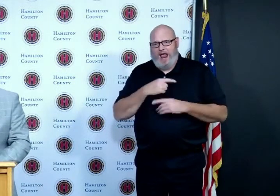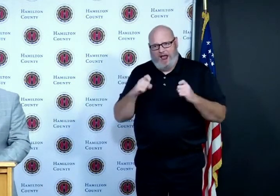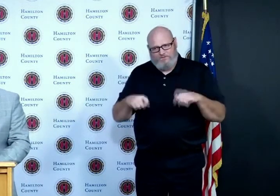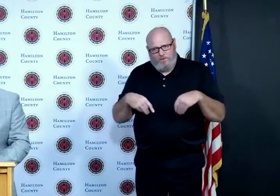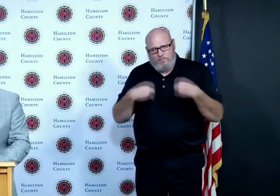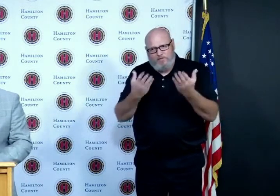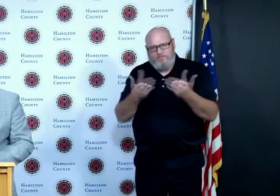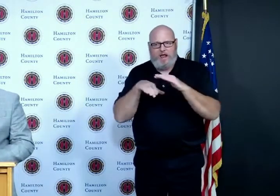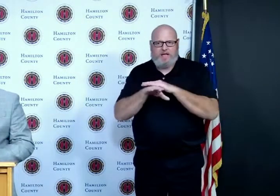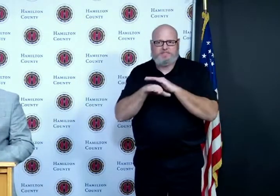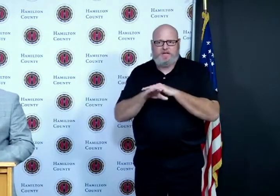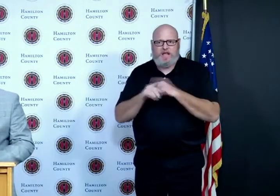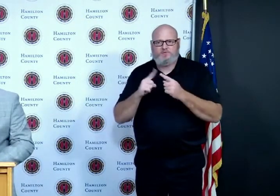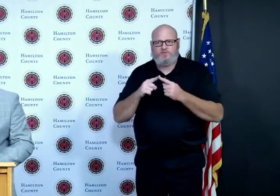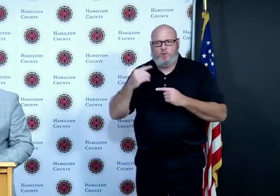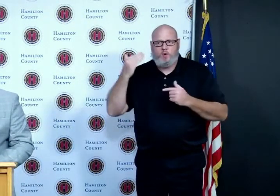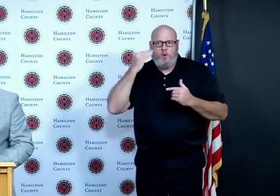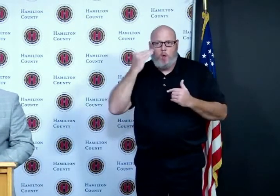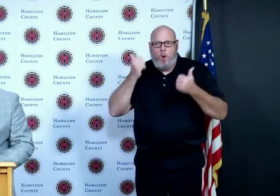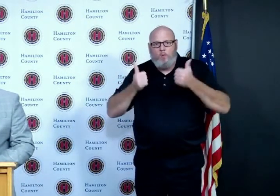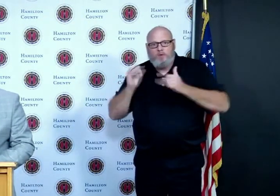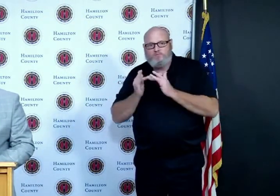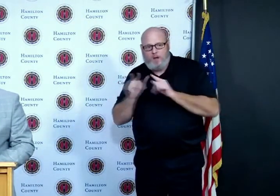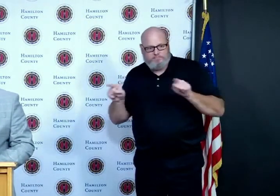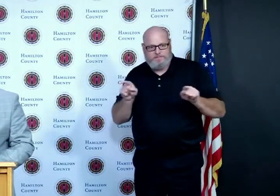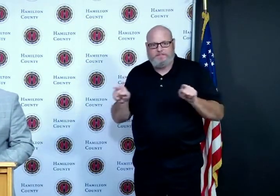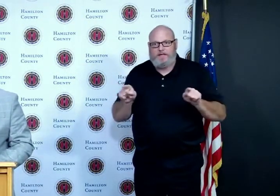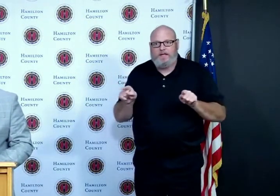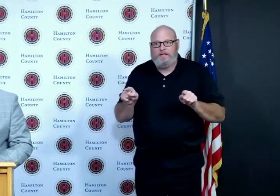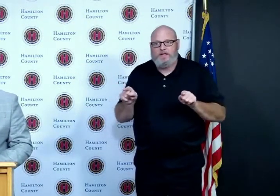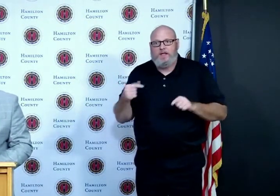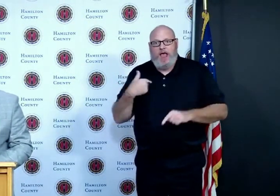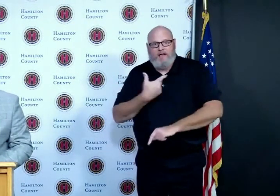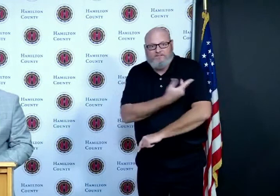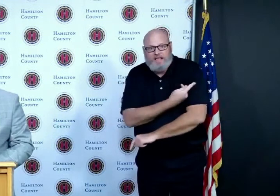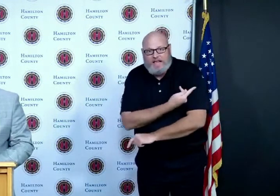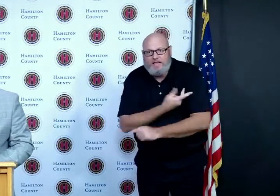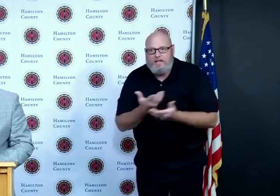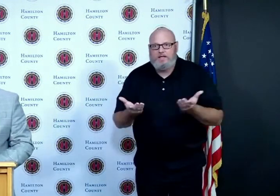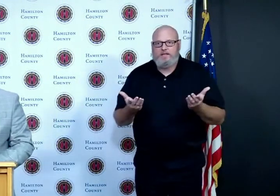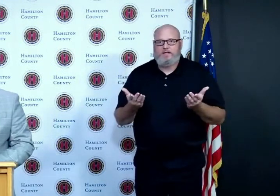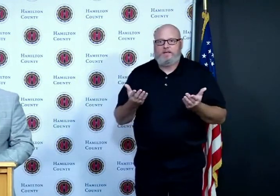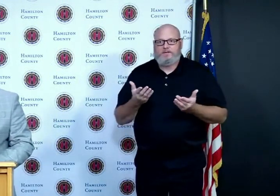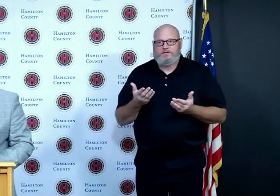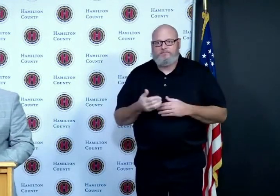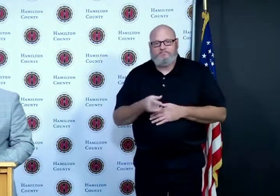correct it still requires a lot of effort it still requires each individual to call many systems and